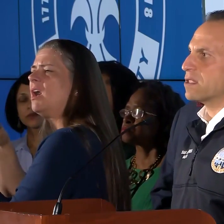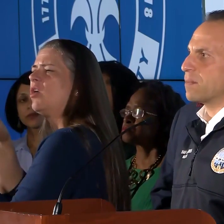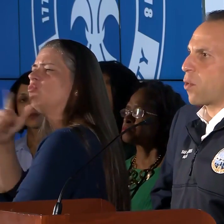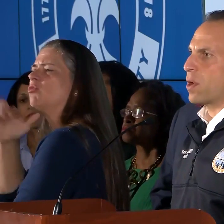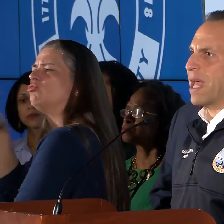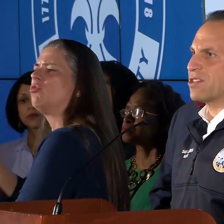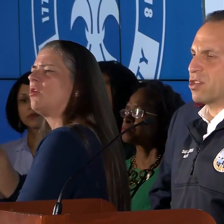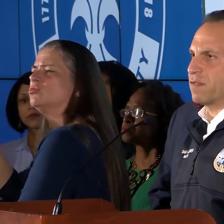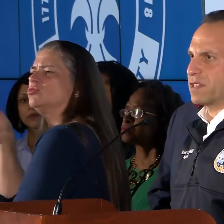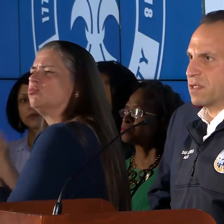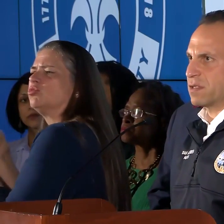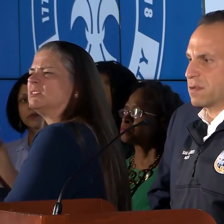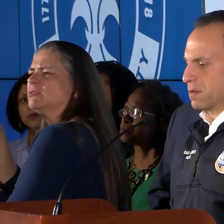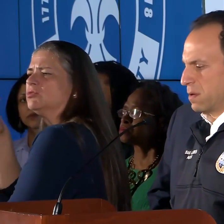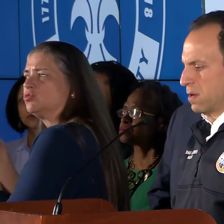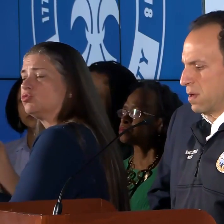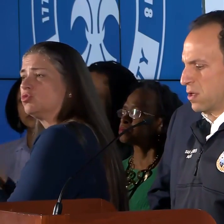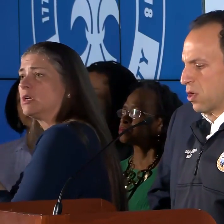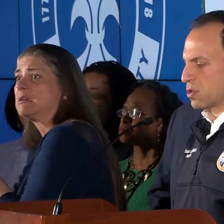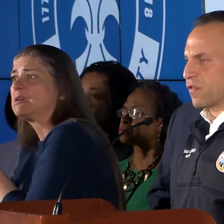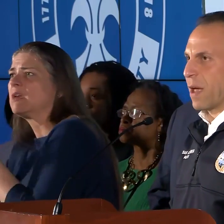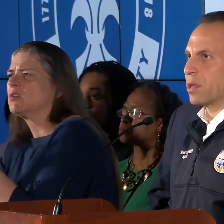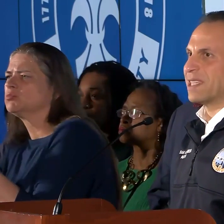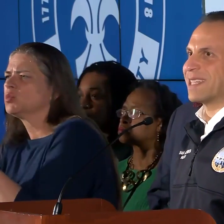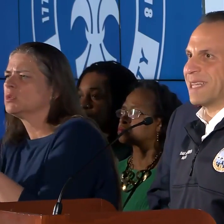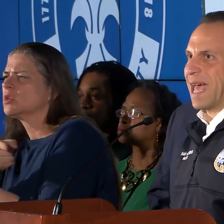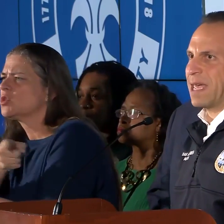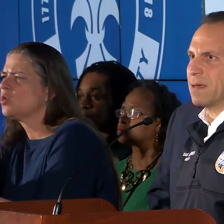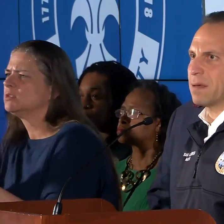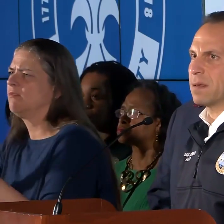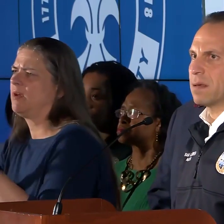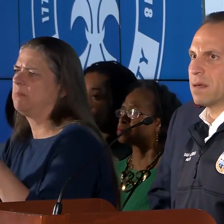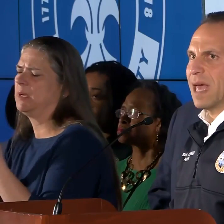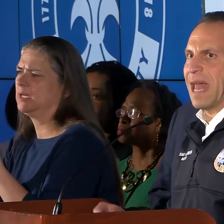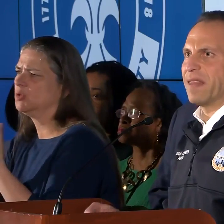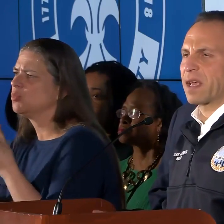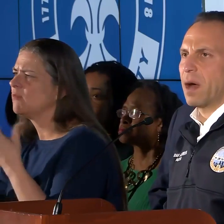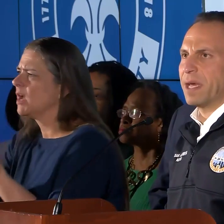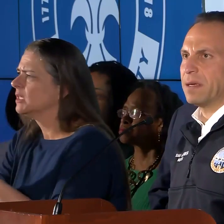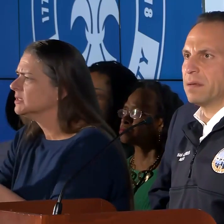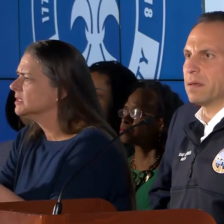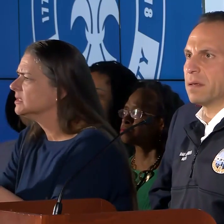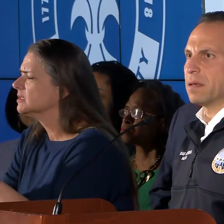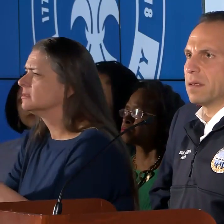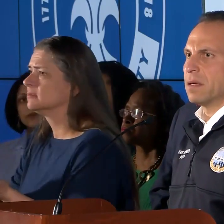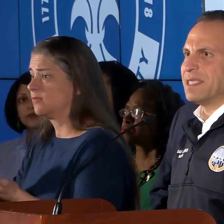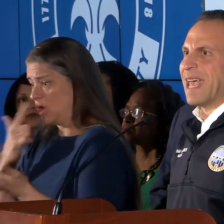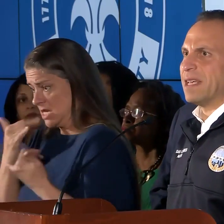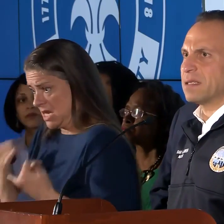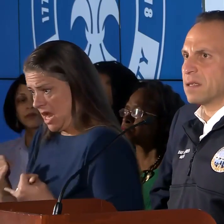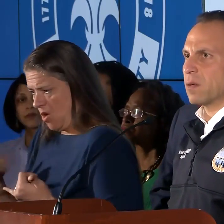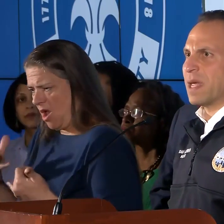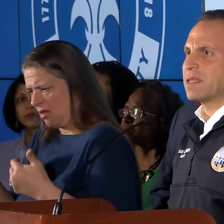support and services to those families today. And in the coming days, weeks